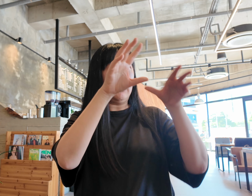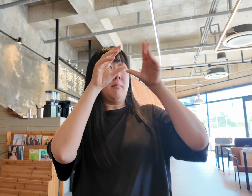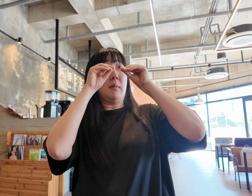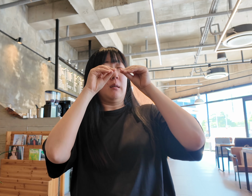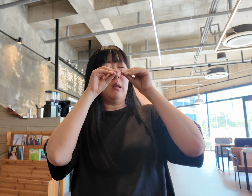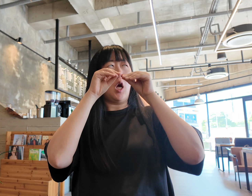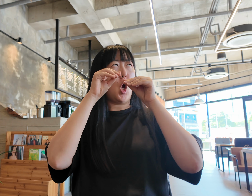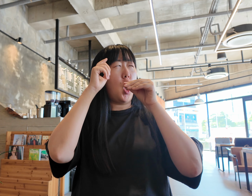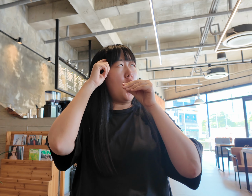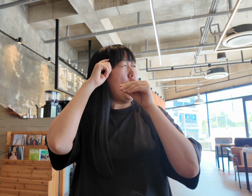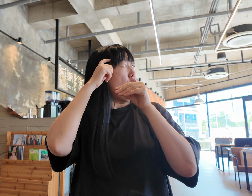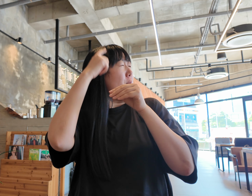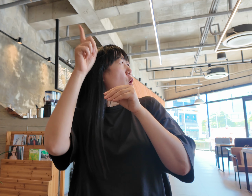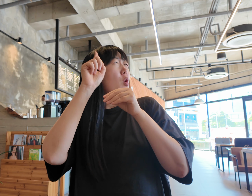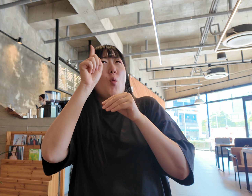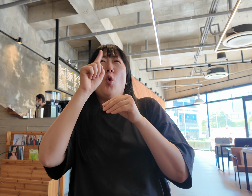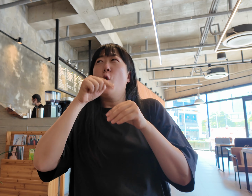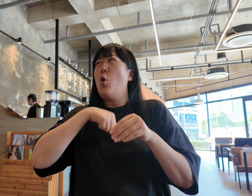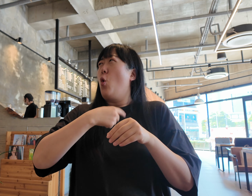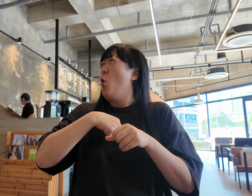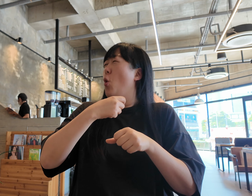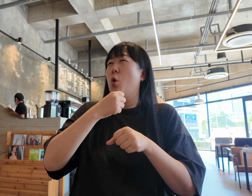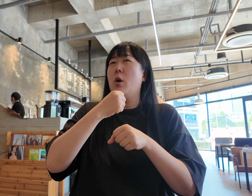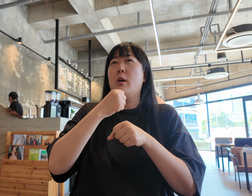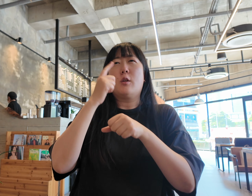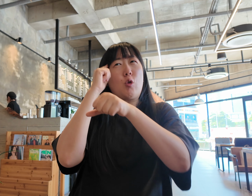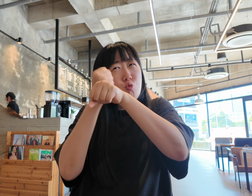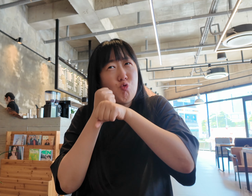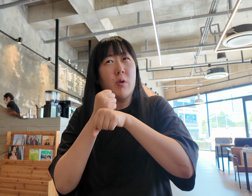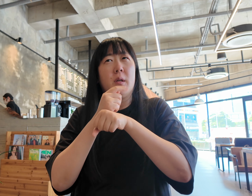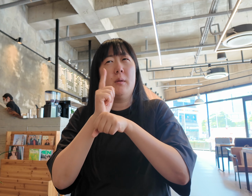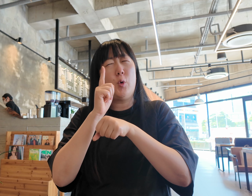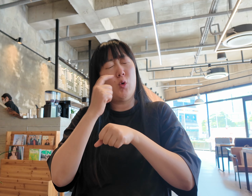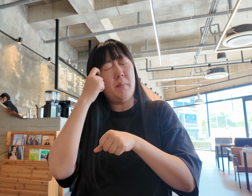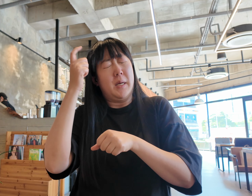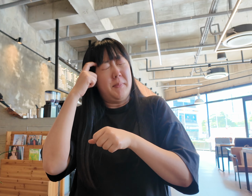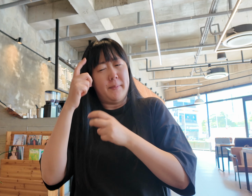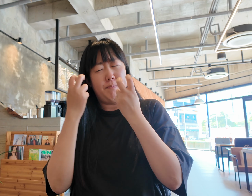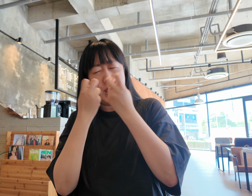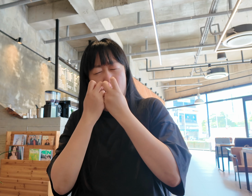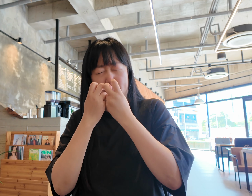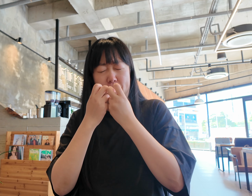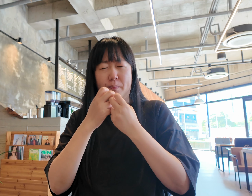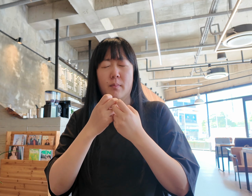to look at photos and pictures, research on your own, find methods,